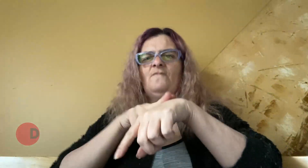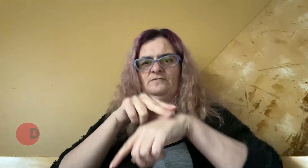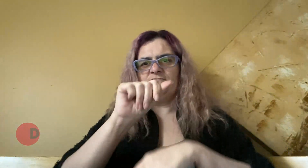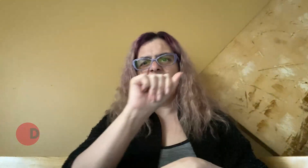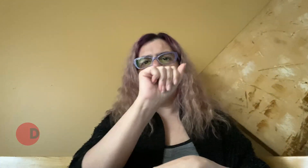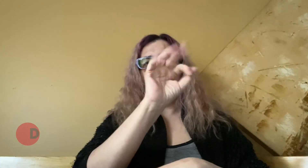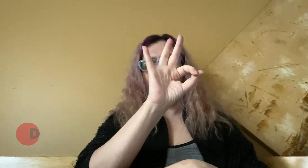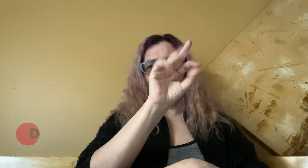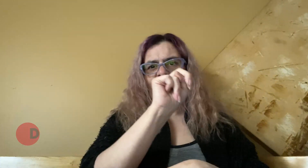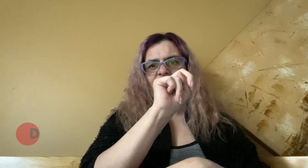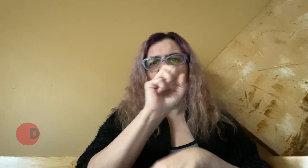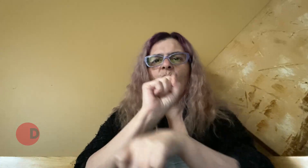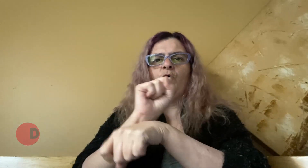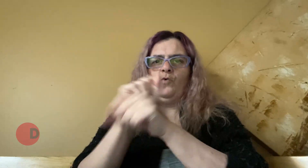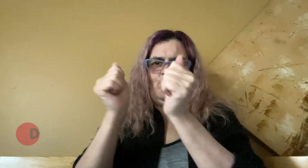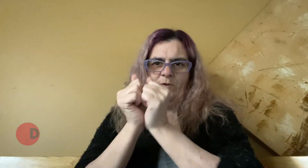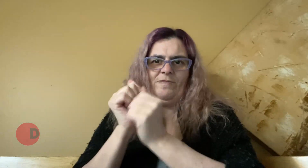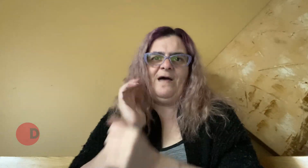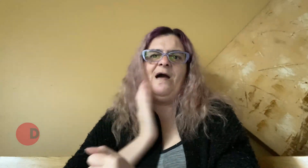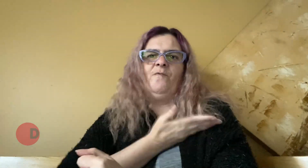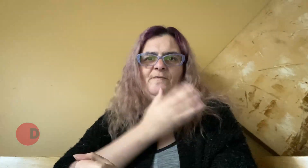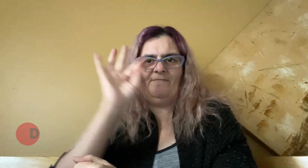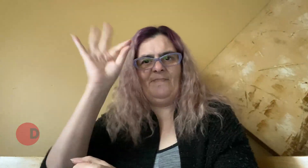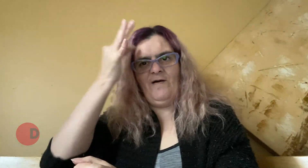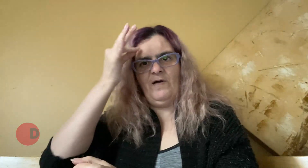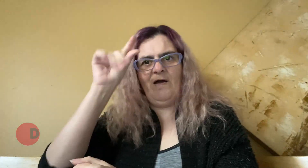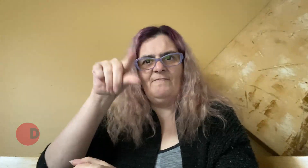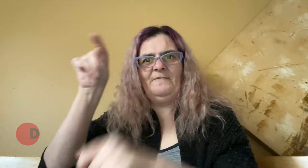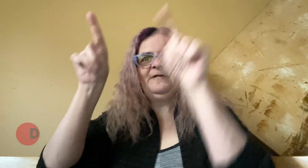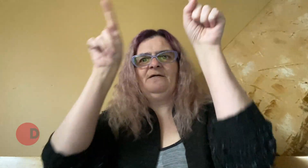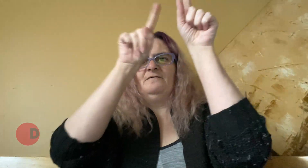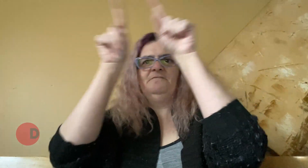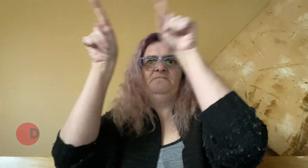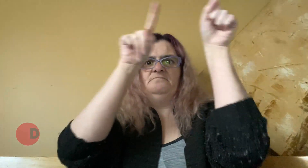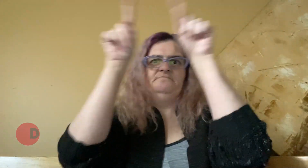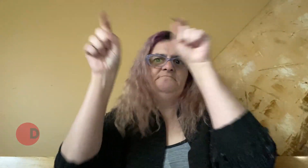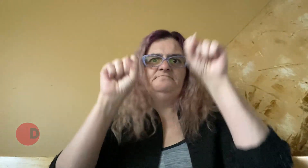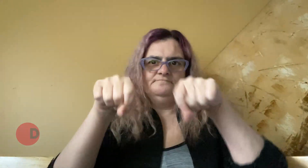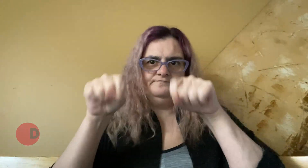Of course AFN would work with our federal government.